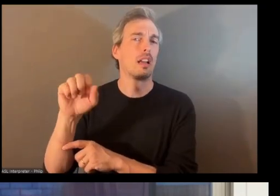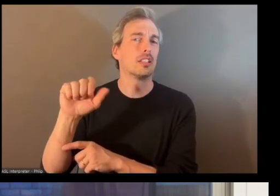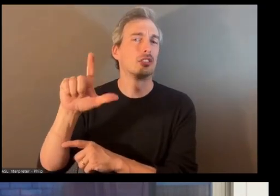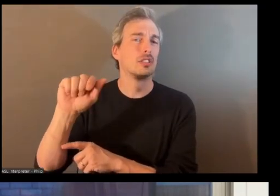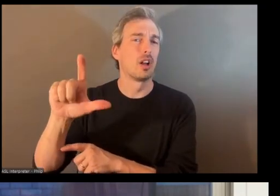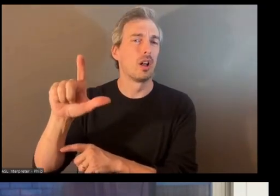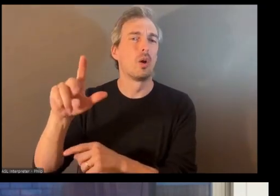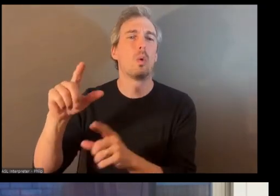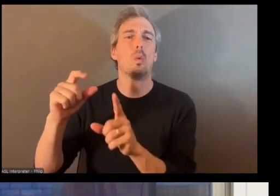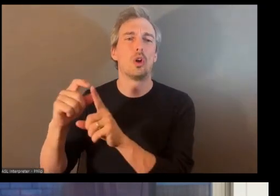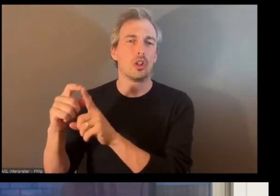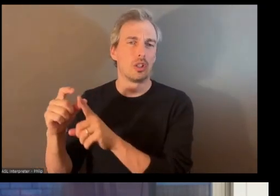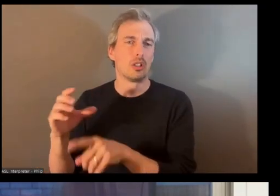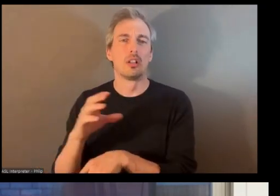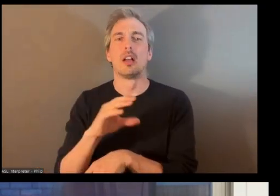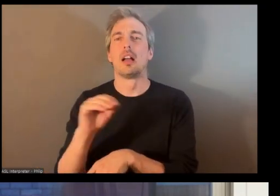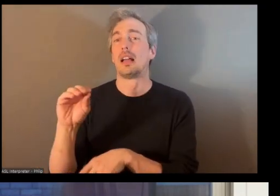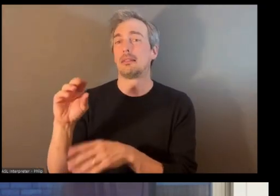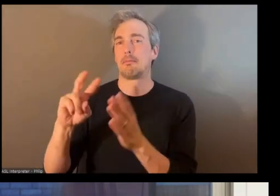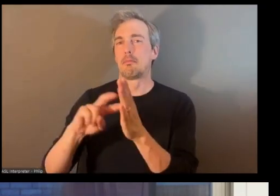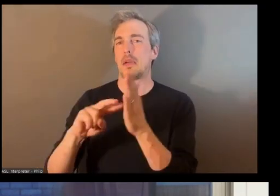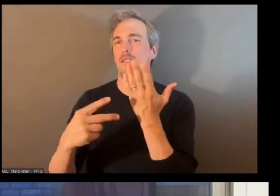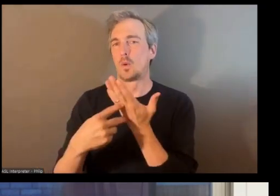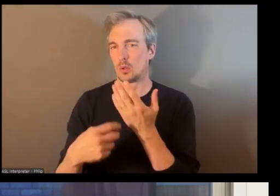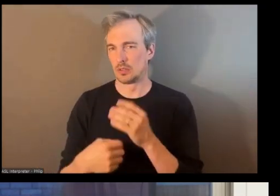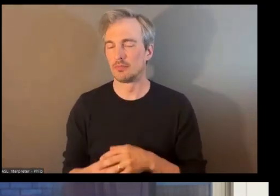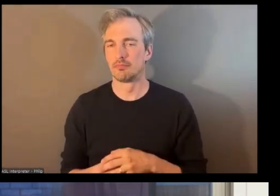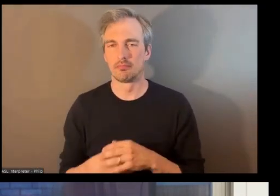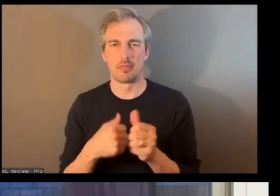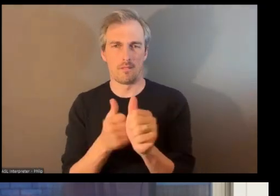the use of acronyms and abbreviations, I think a good